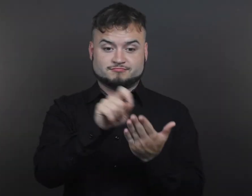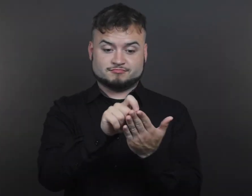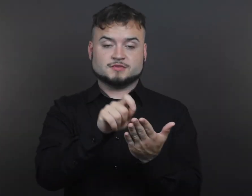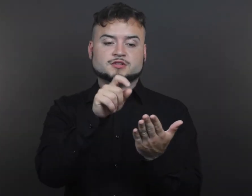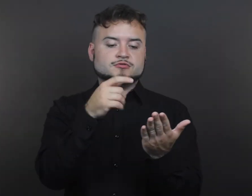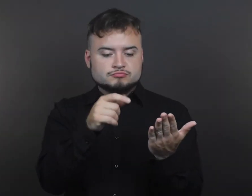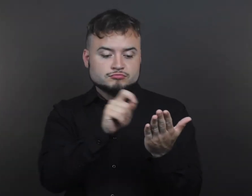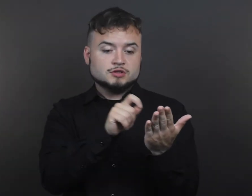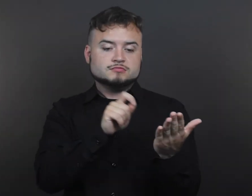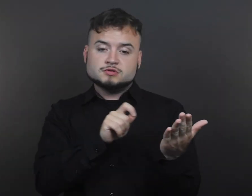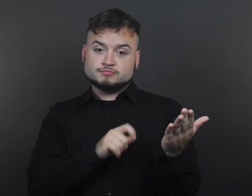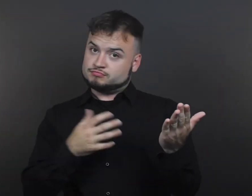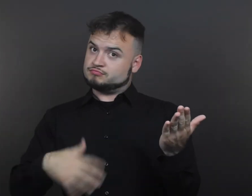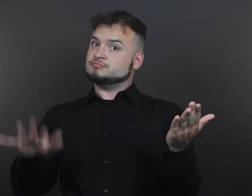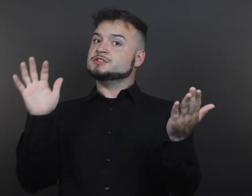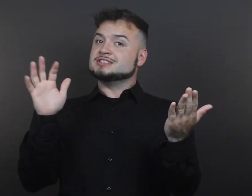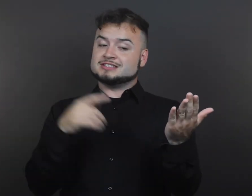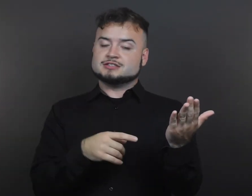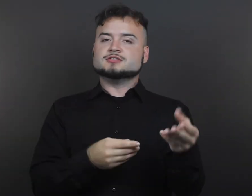Take your ballot to the ballot box.